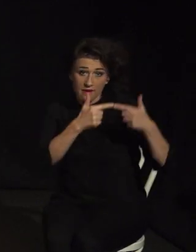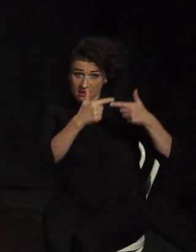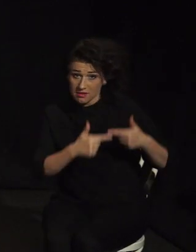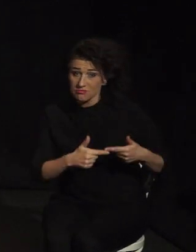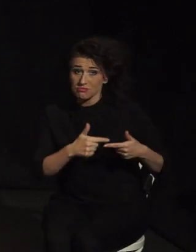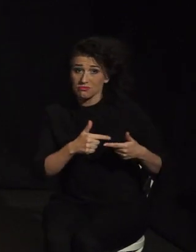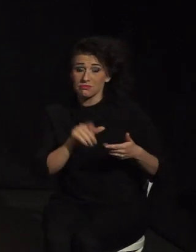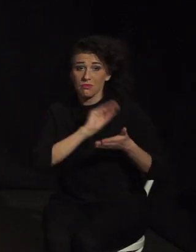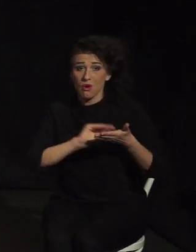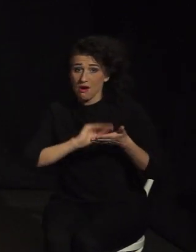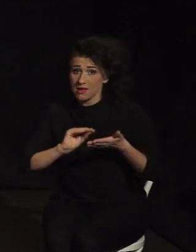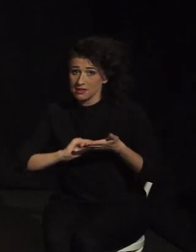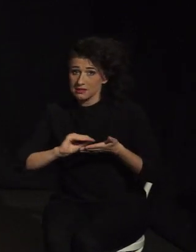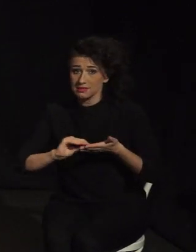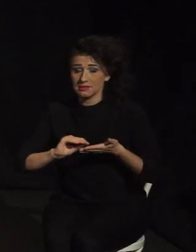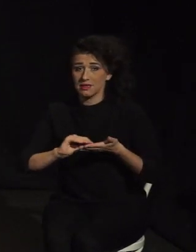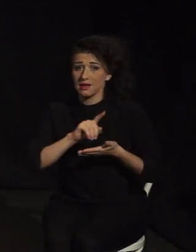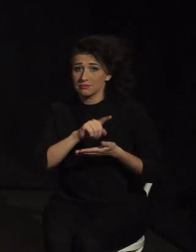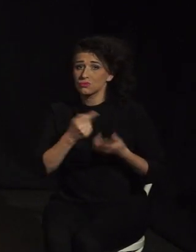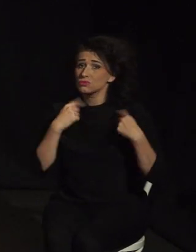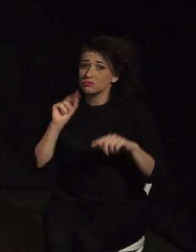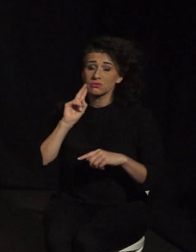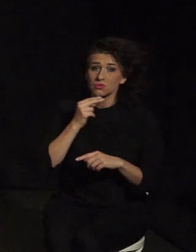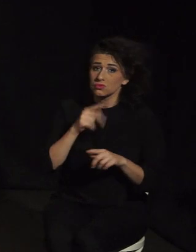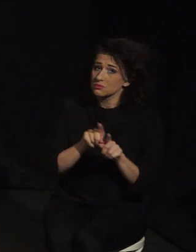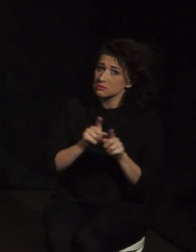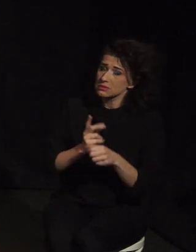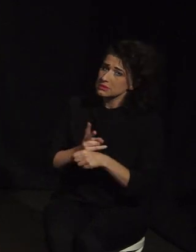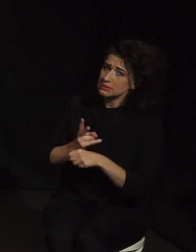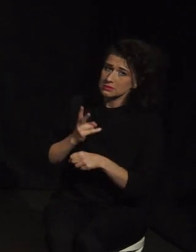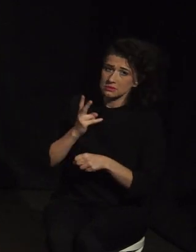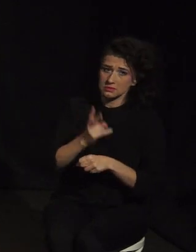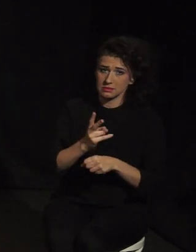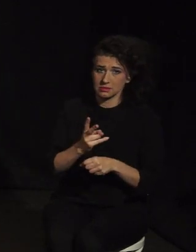Then deaf and hard of hearing people could also come into contact